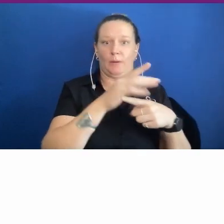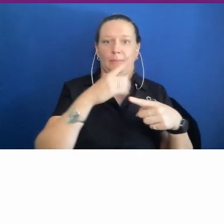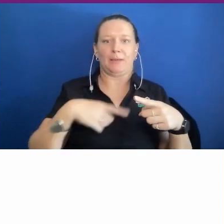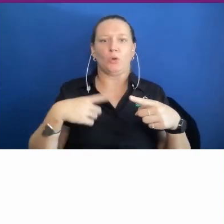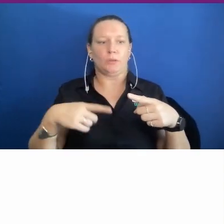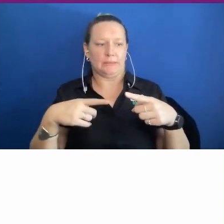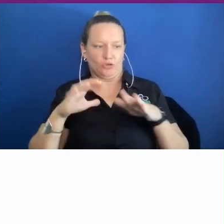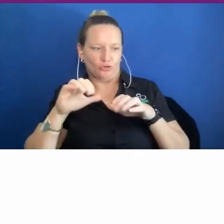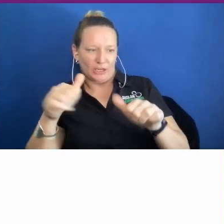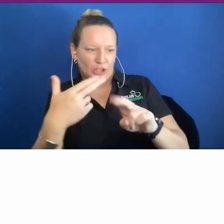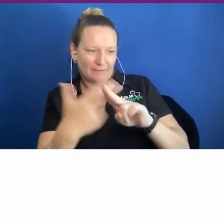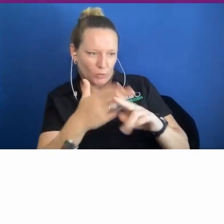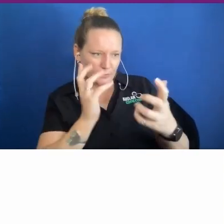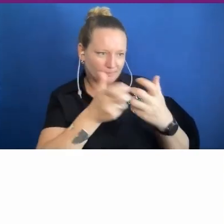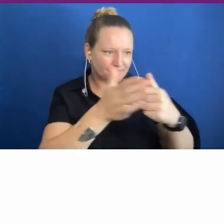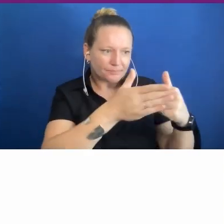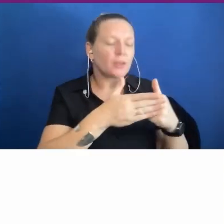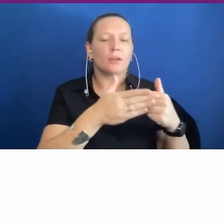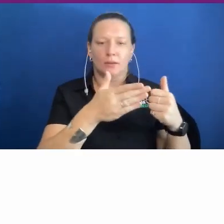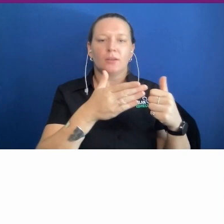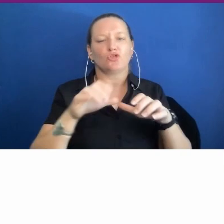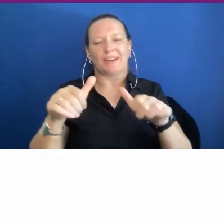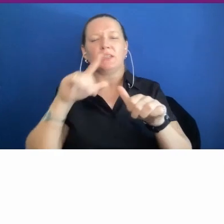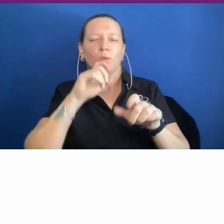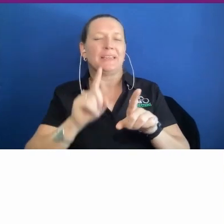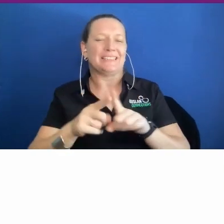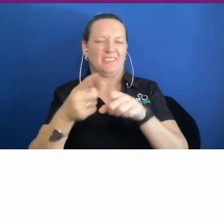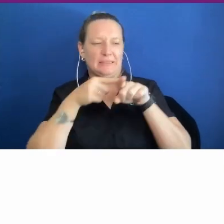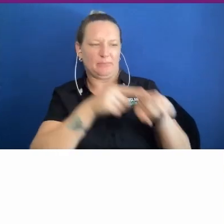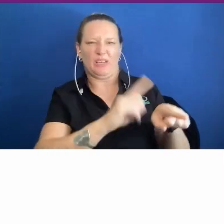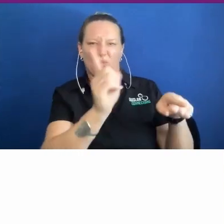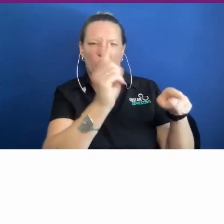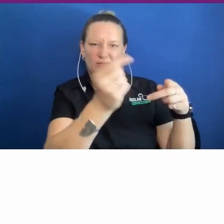these conditions will be different. And unpacking these for individual genetic conditions is our focus.